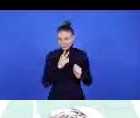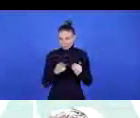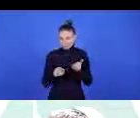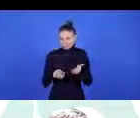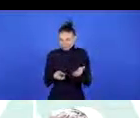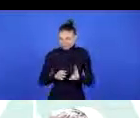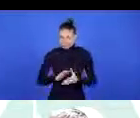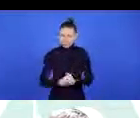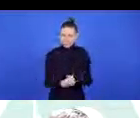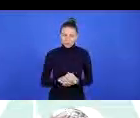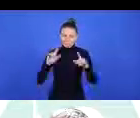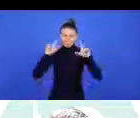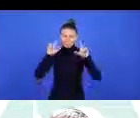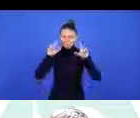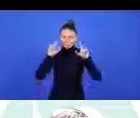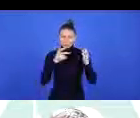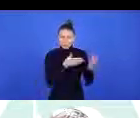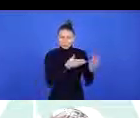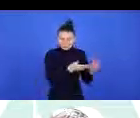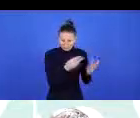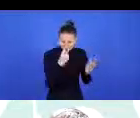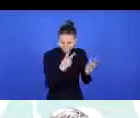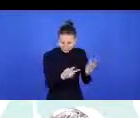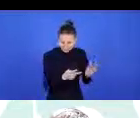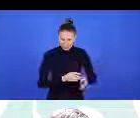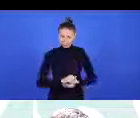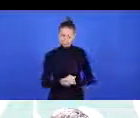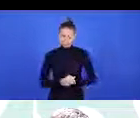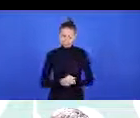. Here is another configuration of